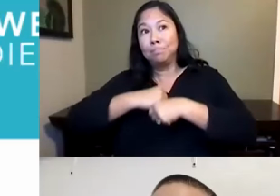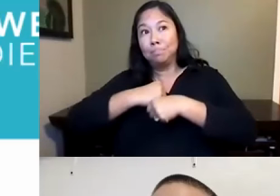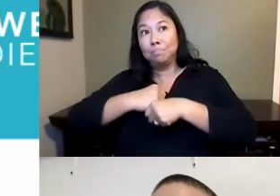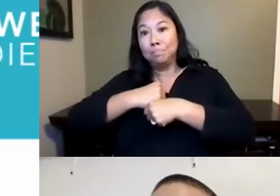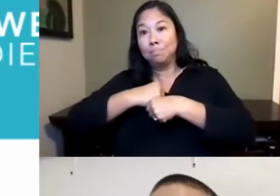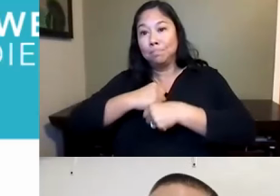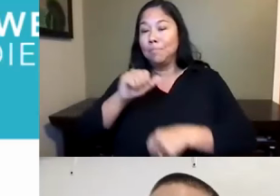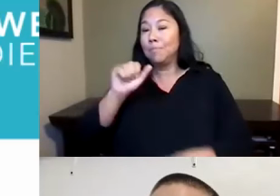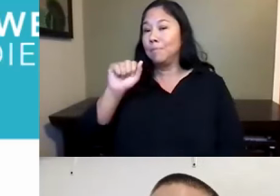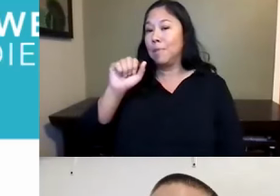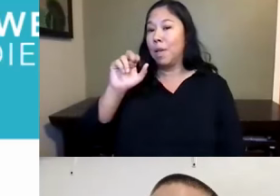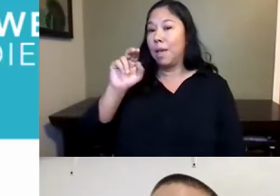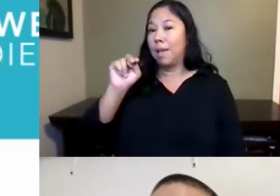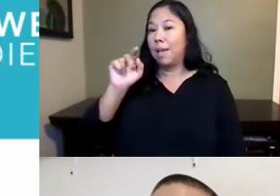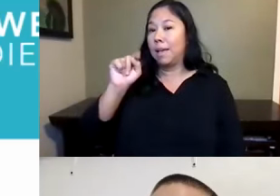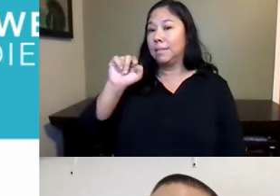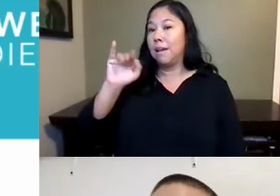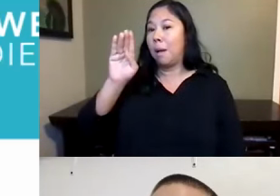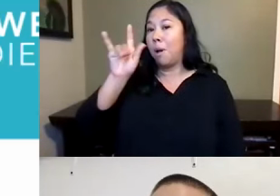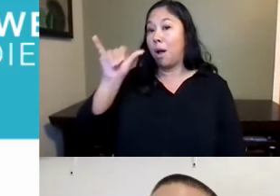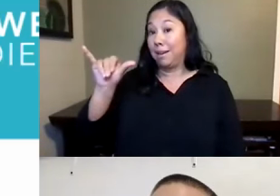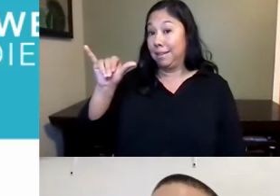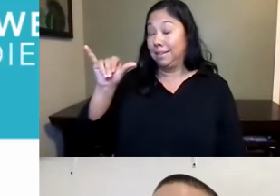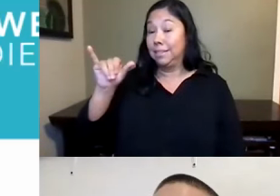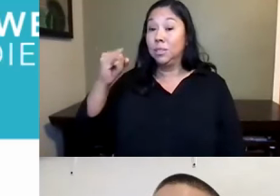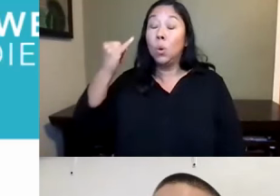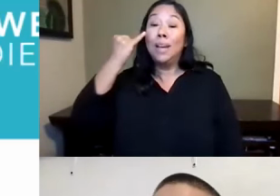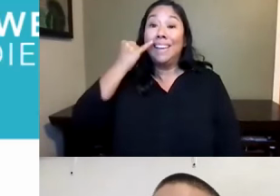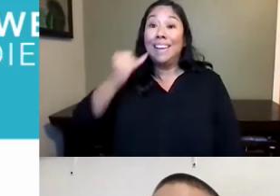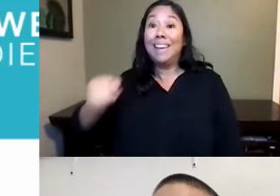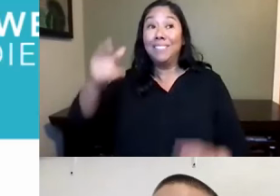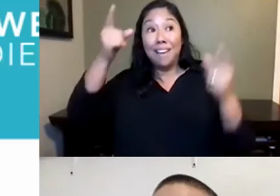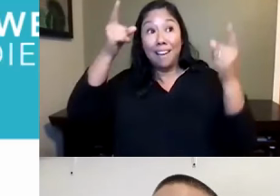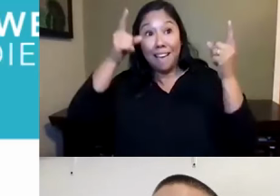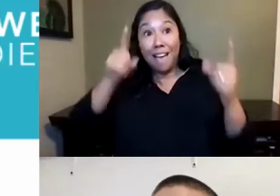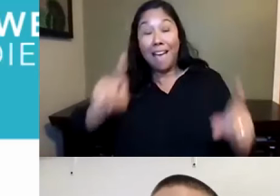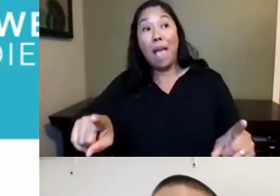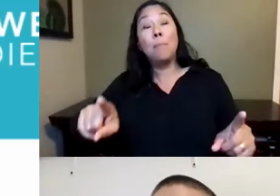that if you get exposed to the real thing, it will be ready and it will be able to kill it.